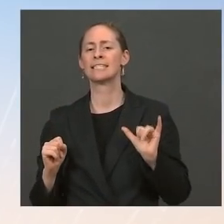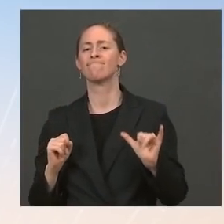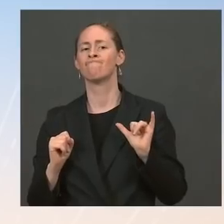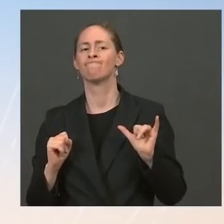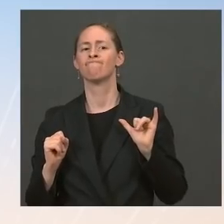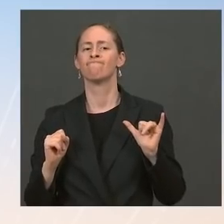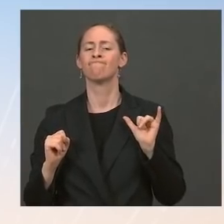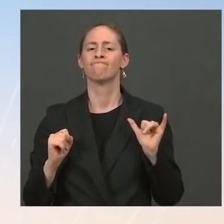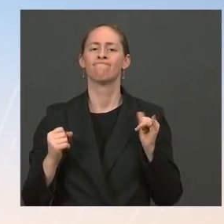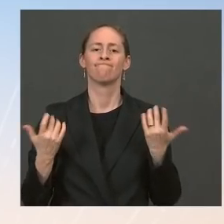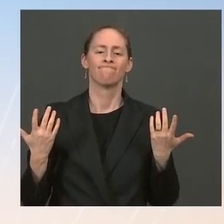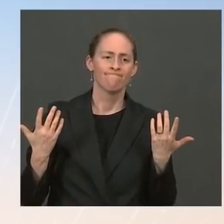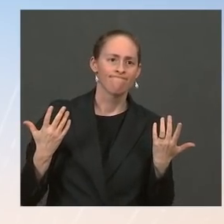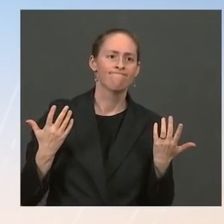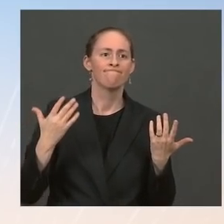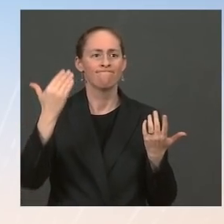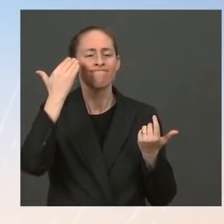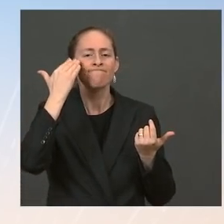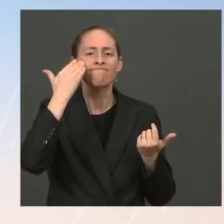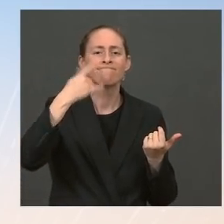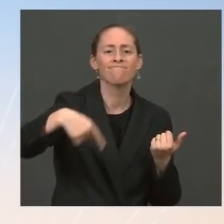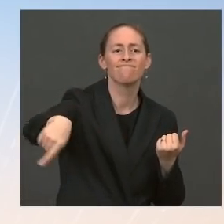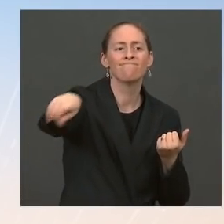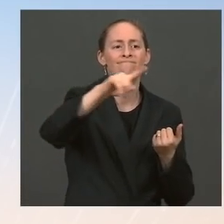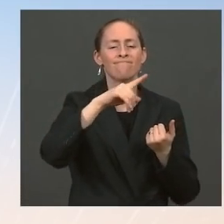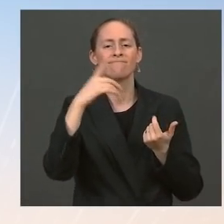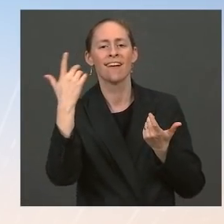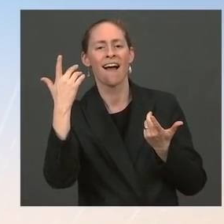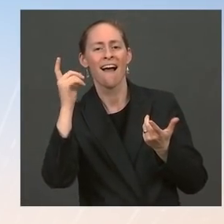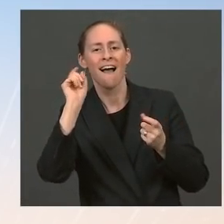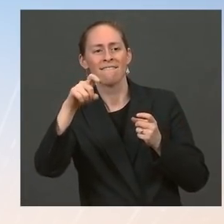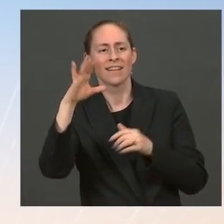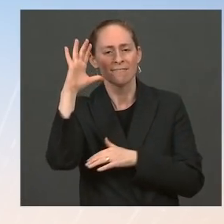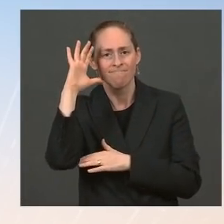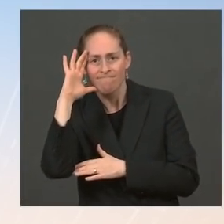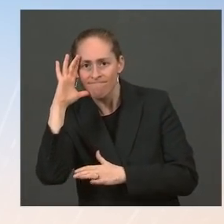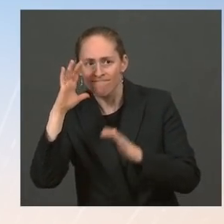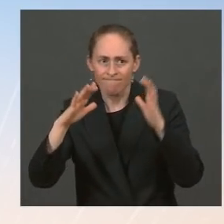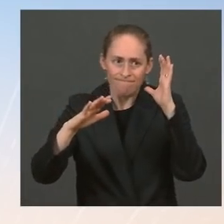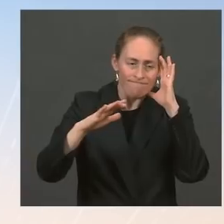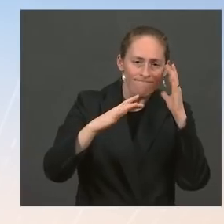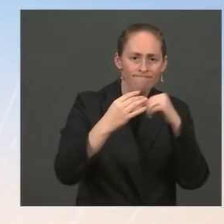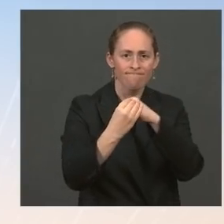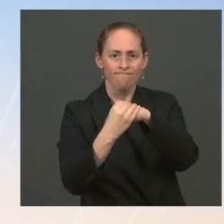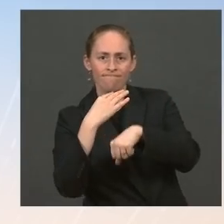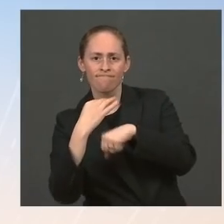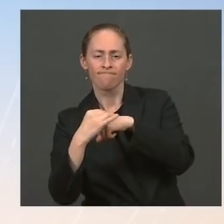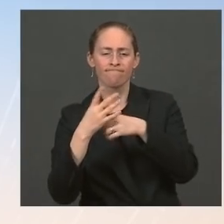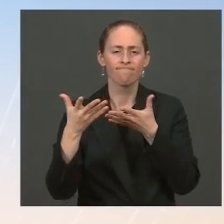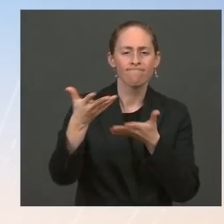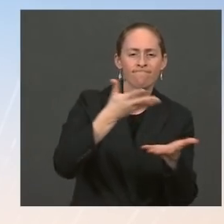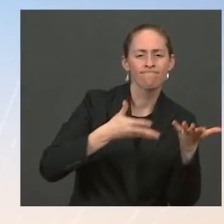very effectively at their word. But even as we look at the content of it, it's a long-term sustainable reform, in our view,